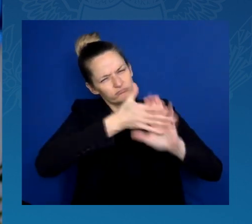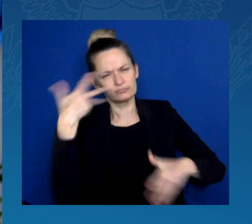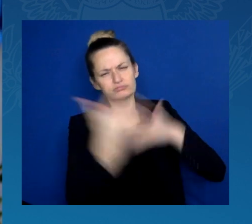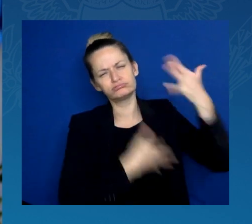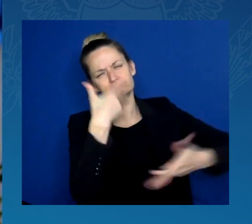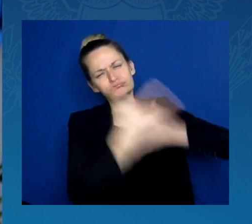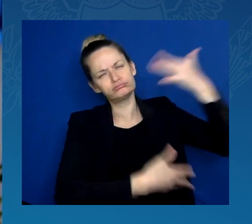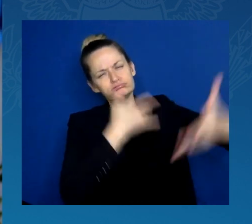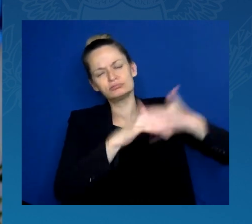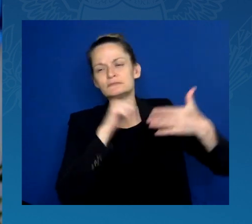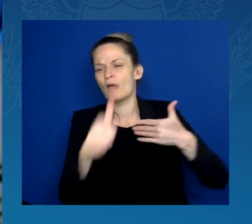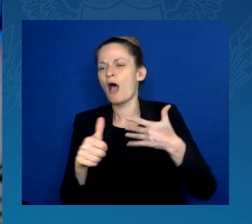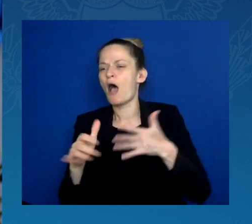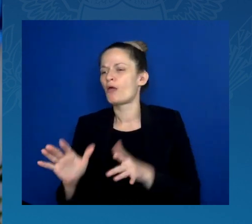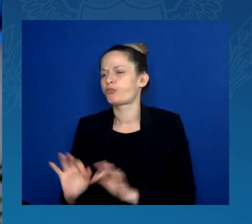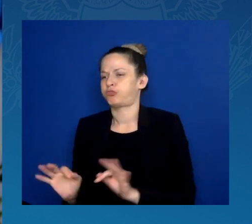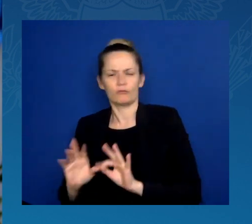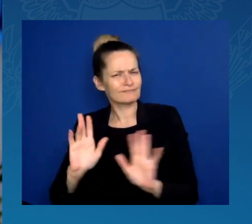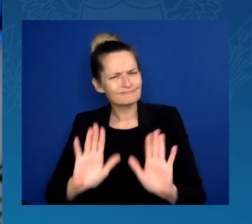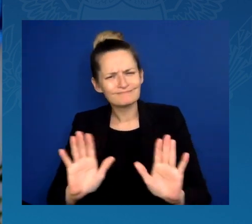which will be made right here in America.